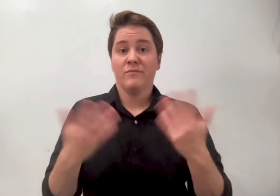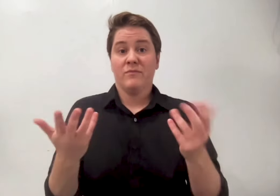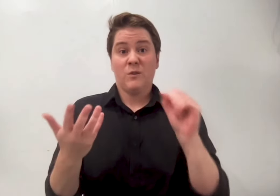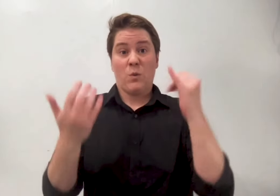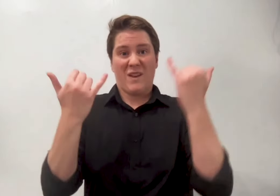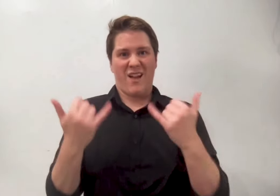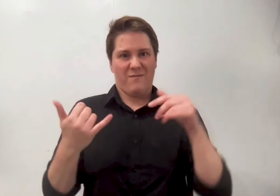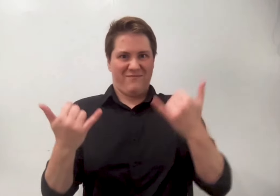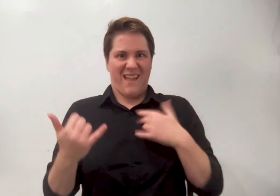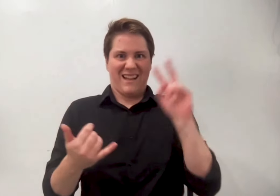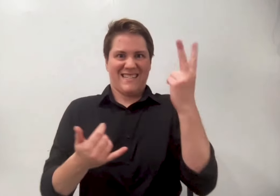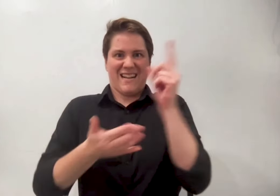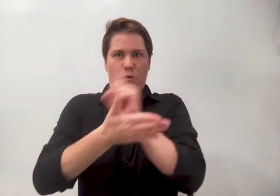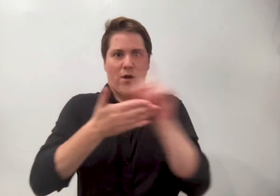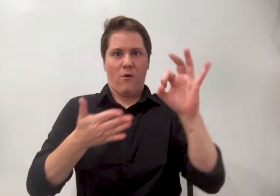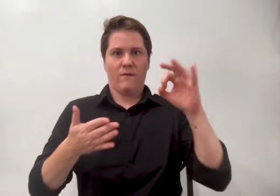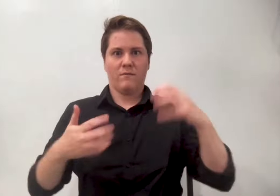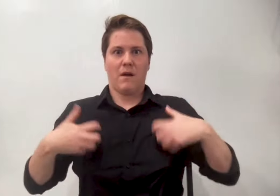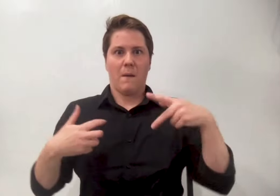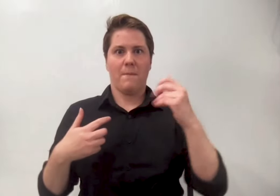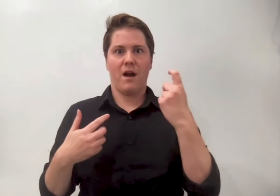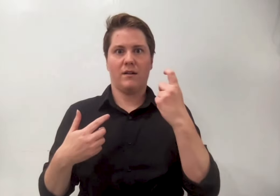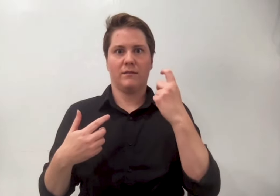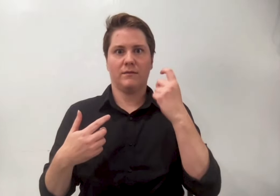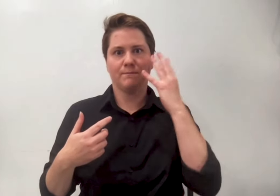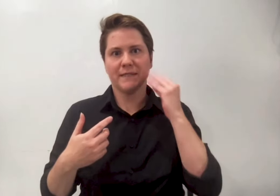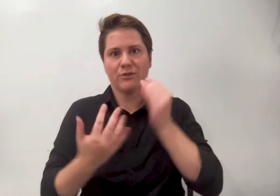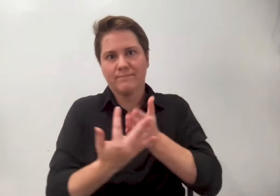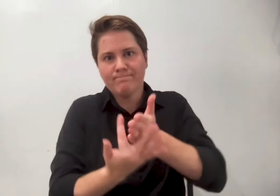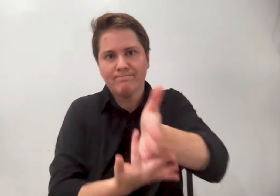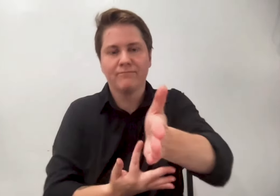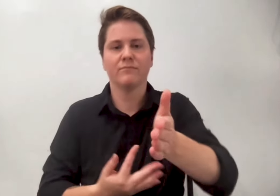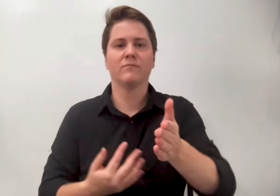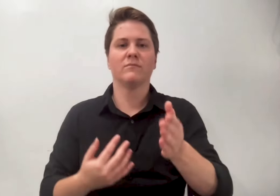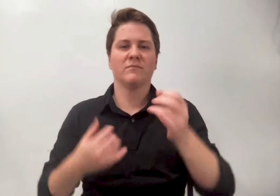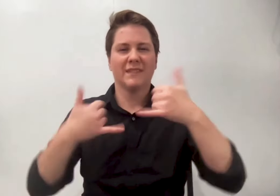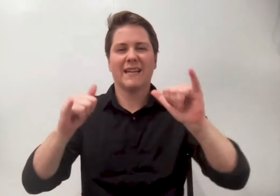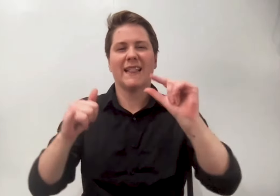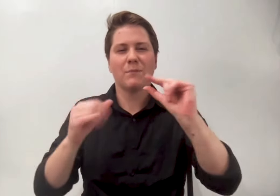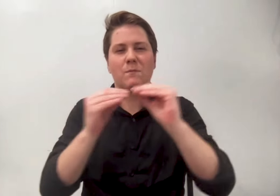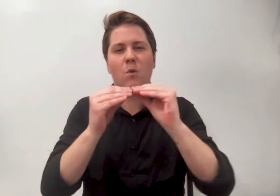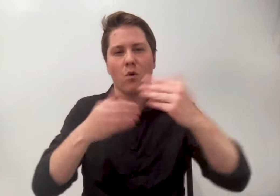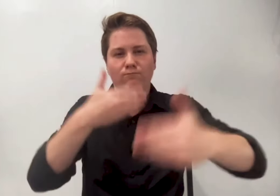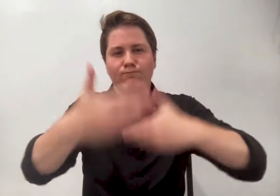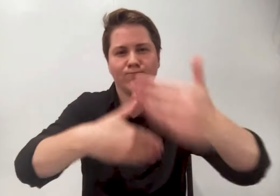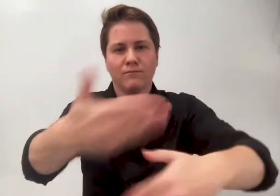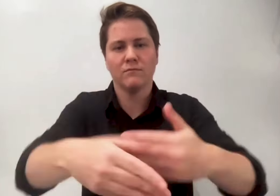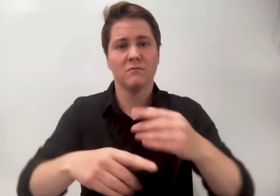Now I am going through my second week with monkeypox with a little more to go